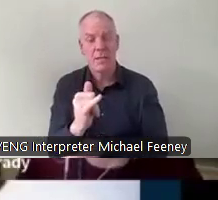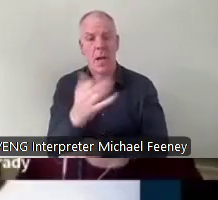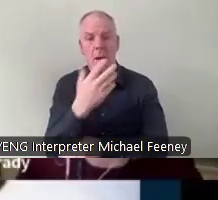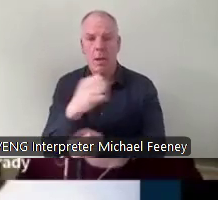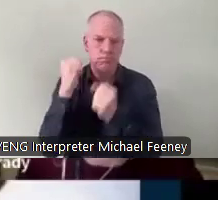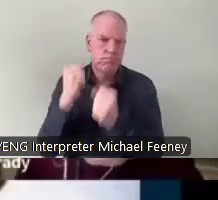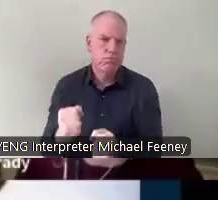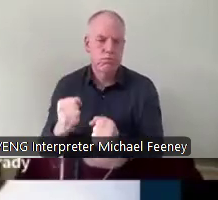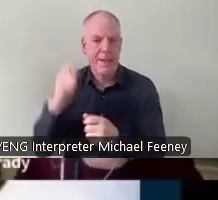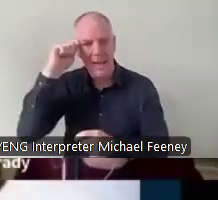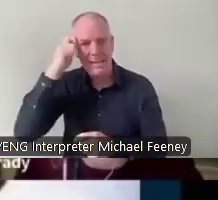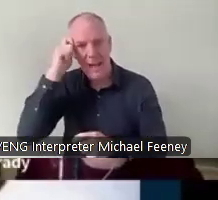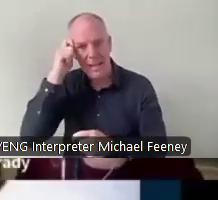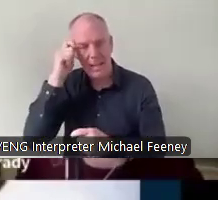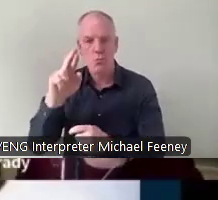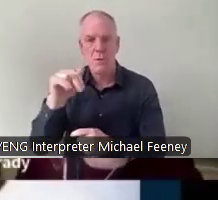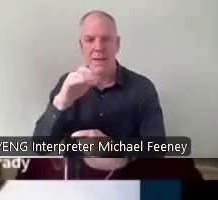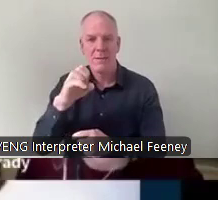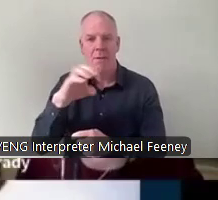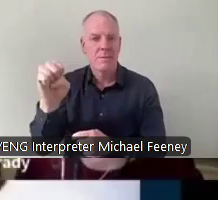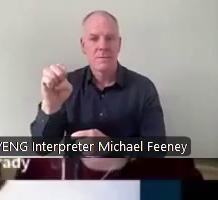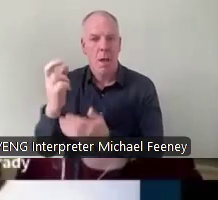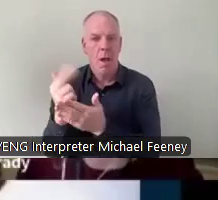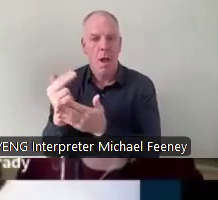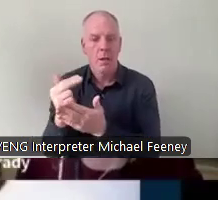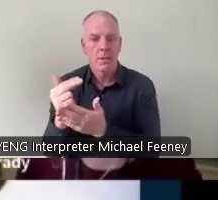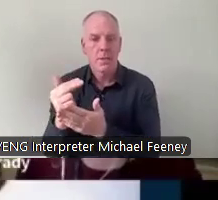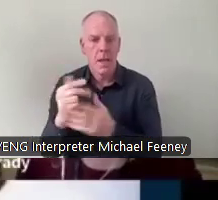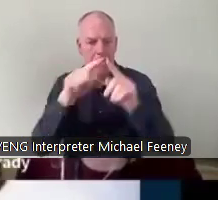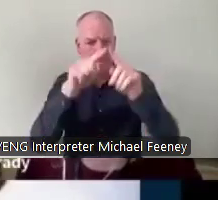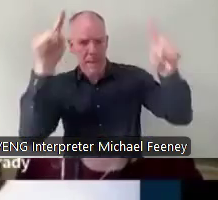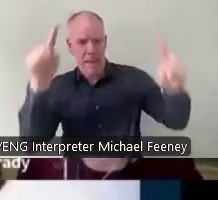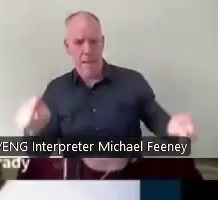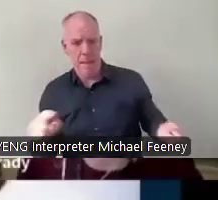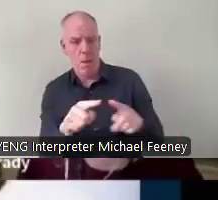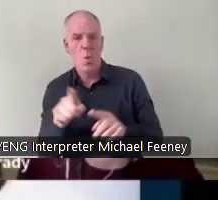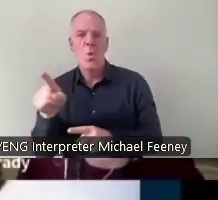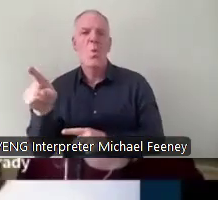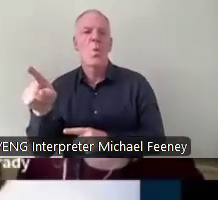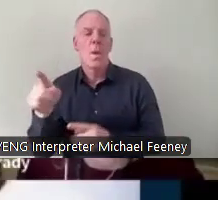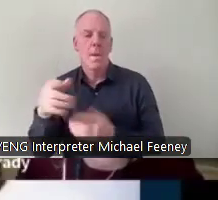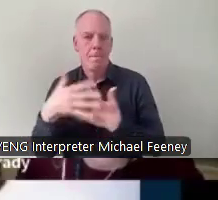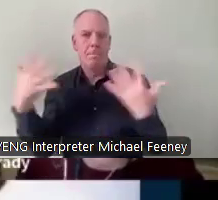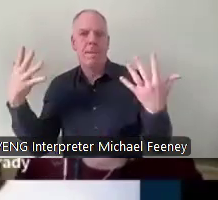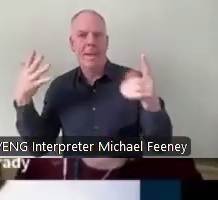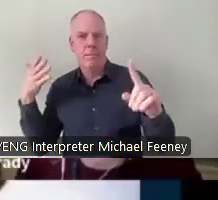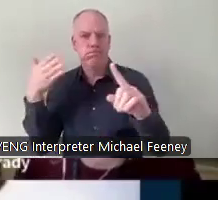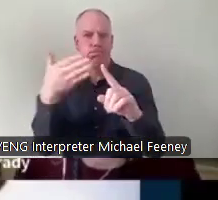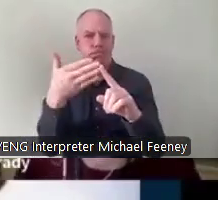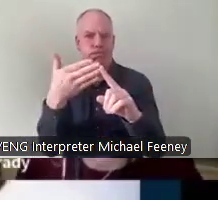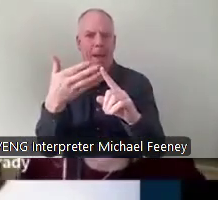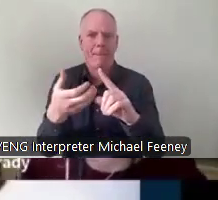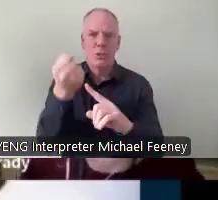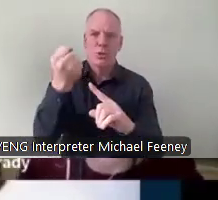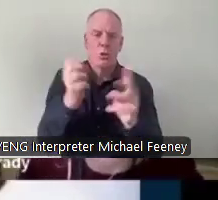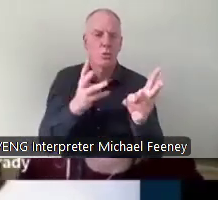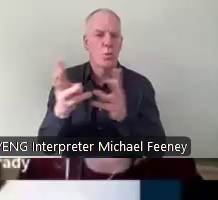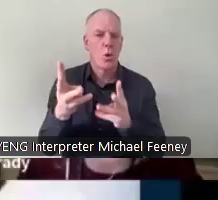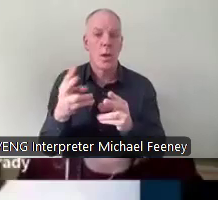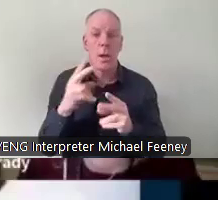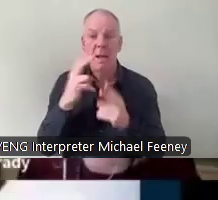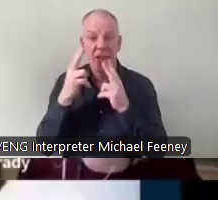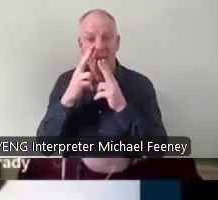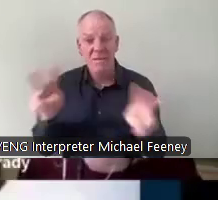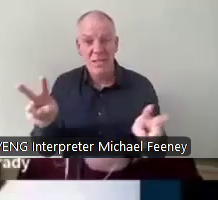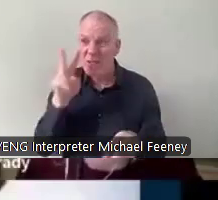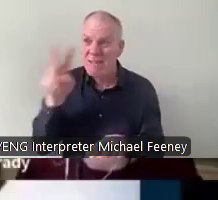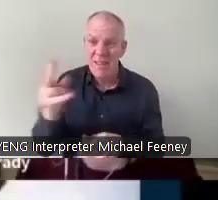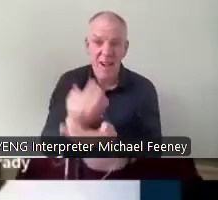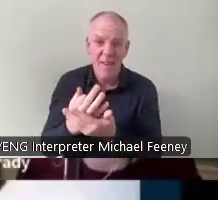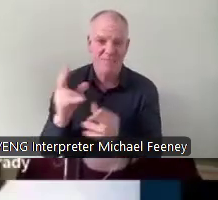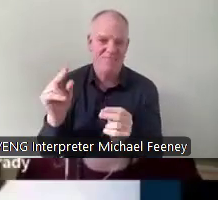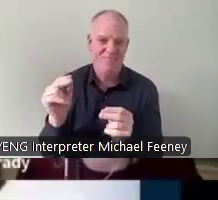artist, the panel is recognized internationally as one of Mazzolino's most ambitious works, but is little known to our visiting public. Since the 1930s it's been recorded